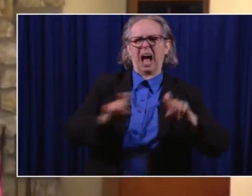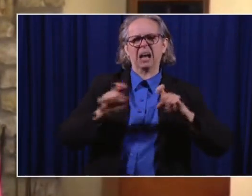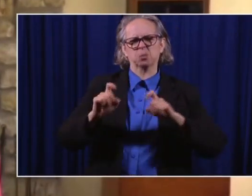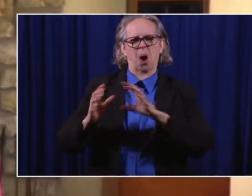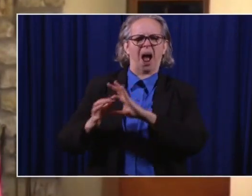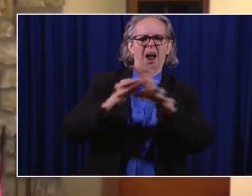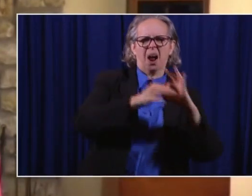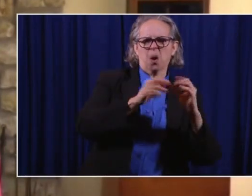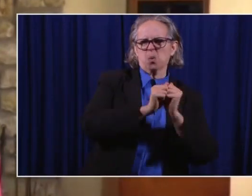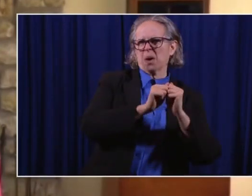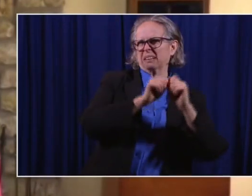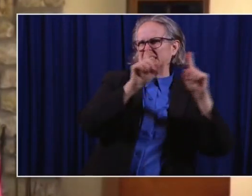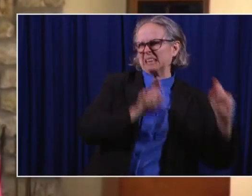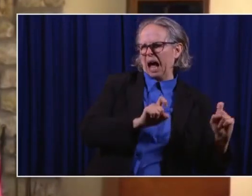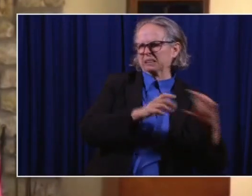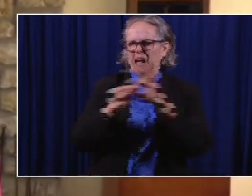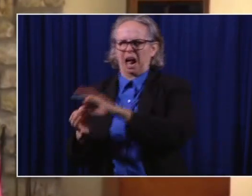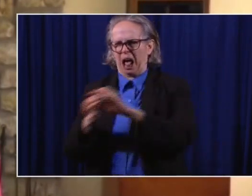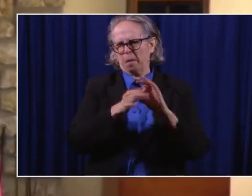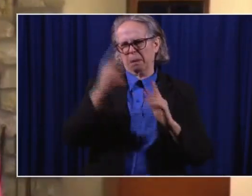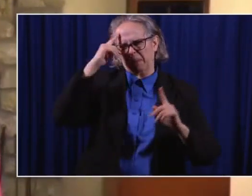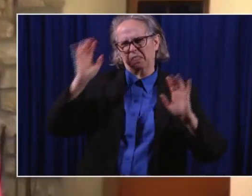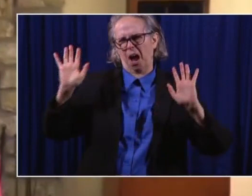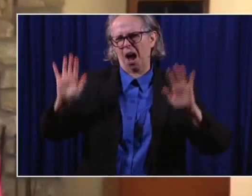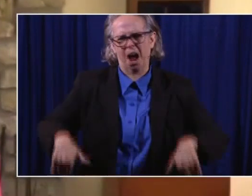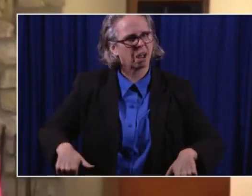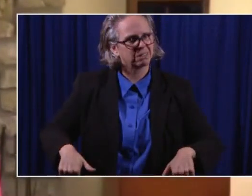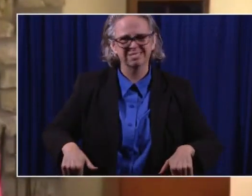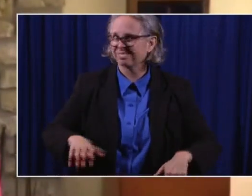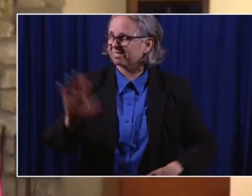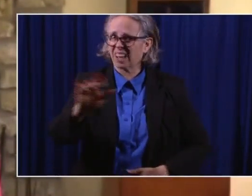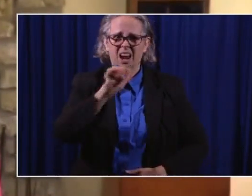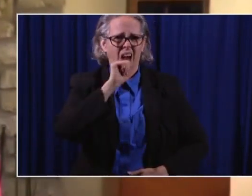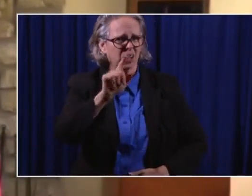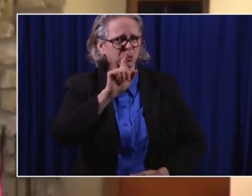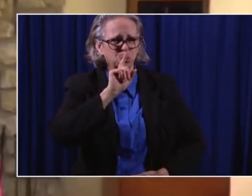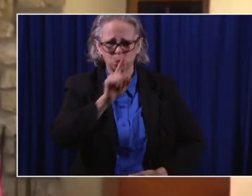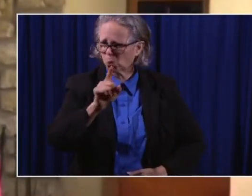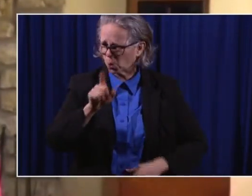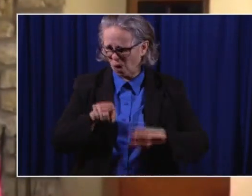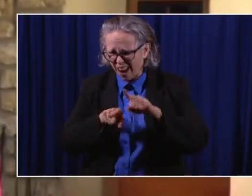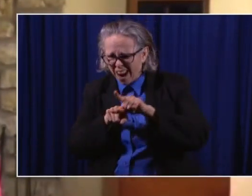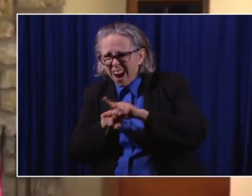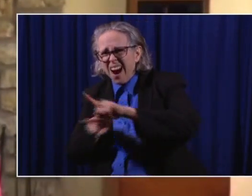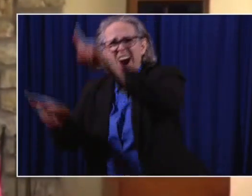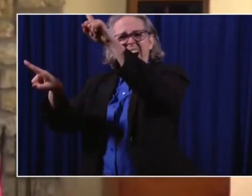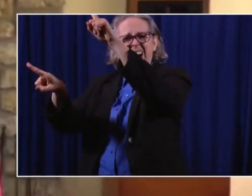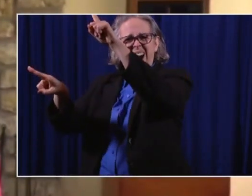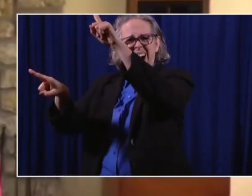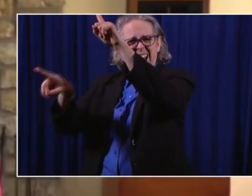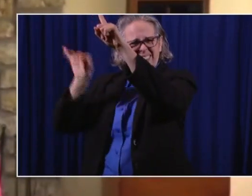INCREASE IN TESTING IS WHAT IS CAUSING THE INN CASES, A LITTLE BIT OF IT BUT M IT